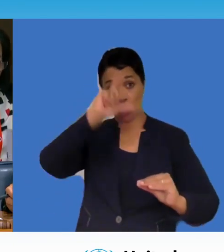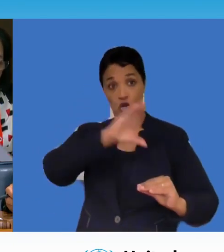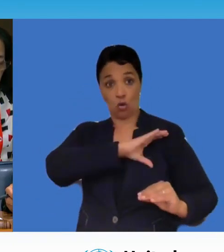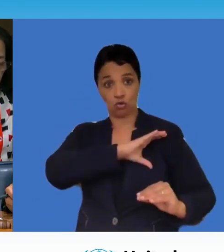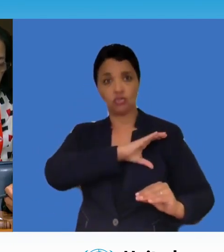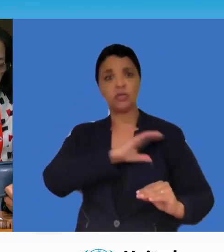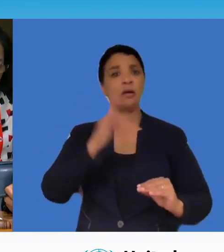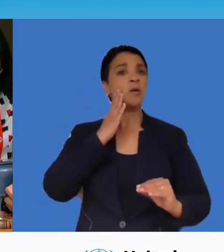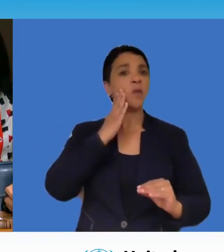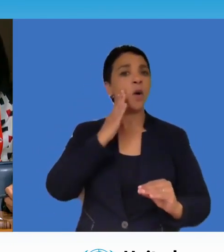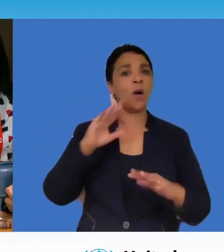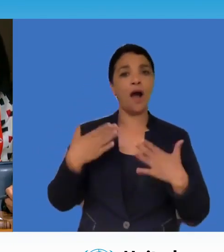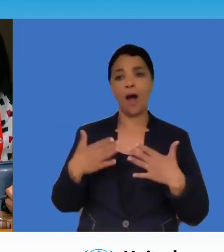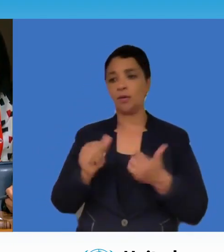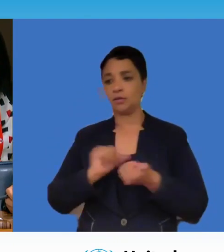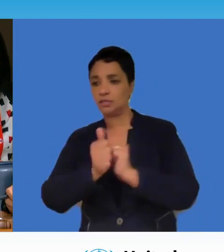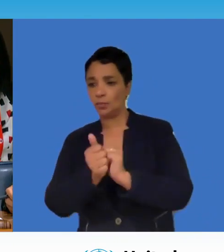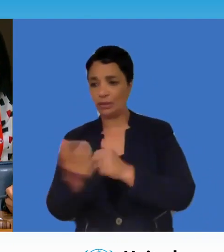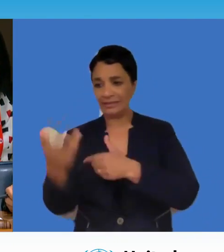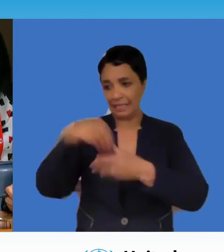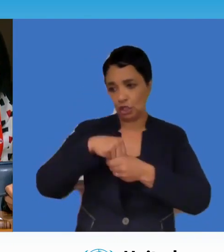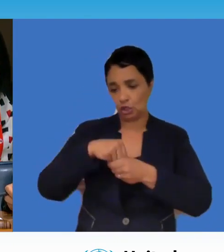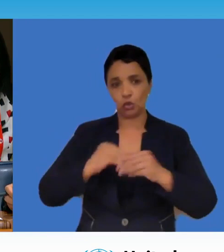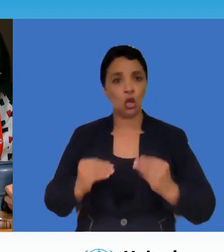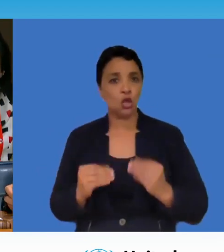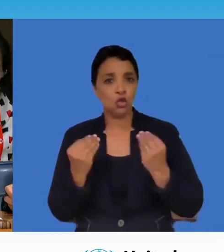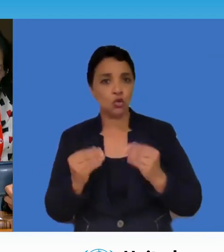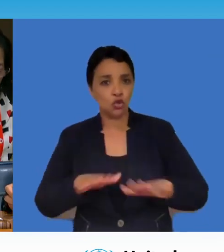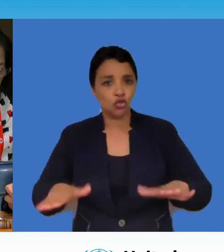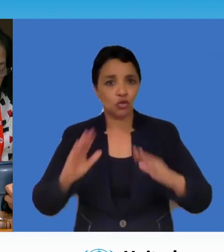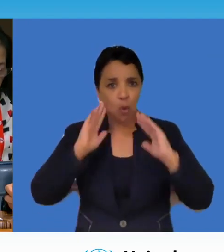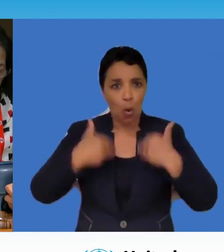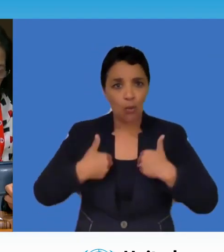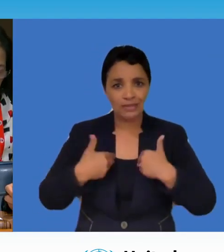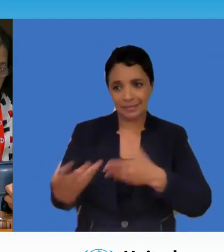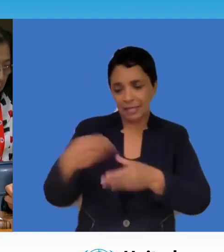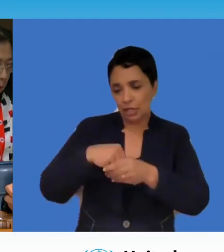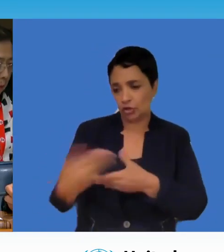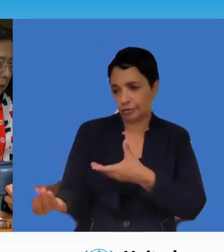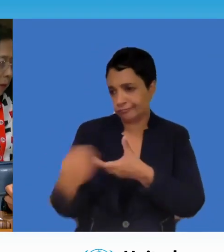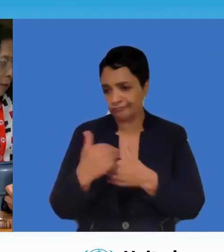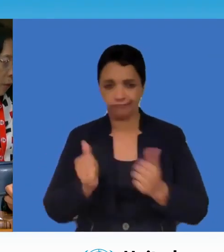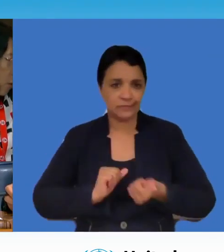who use the knowledge acquired to provide sports activities for children and youth with autism